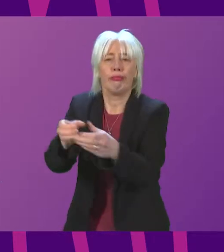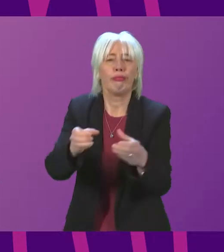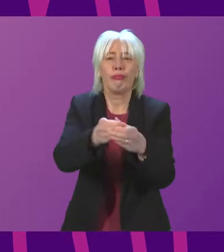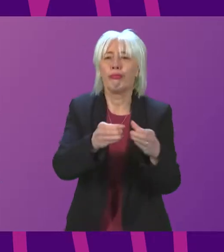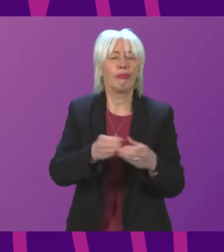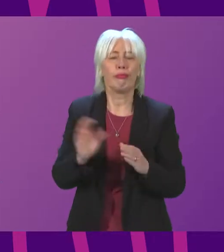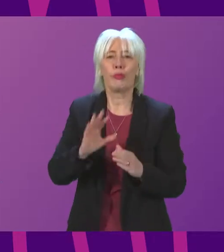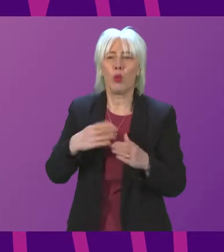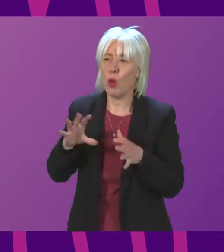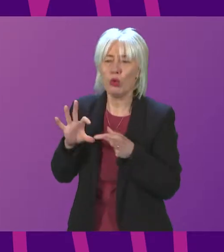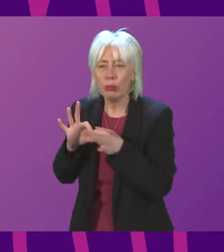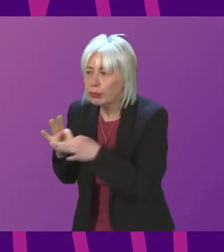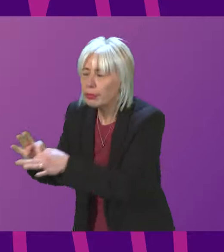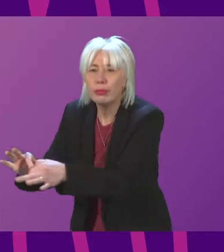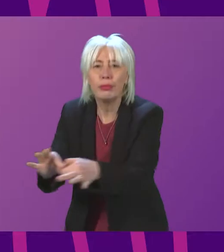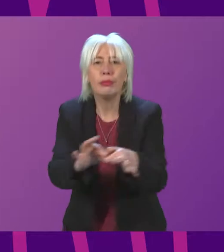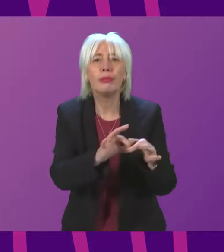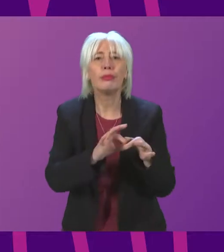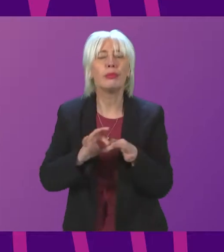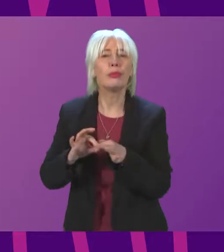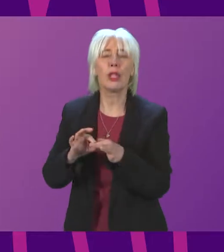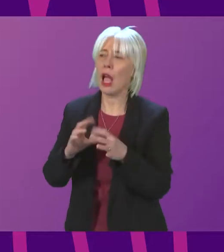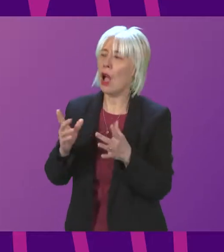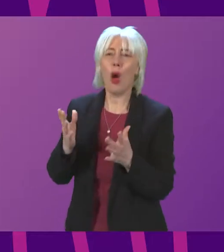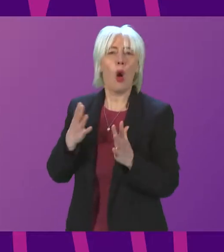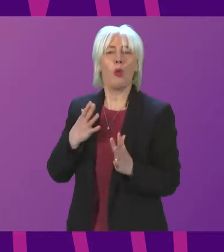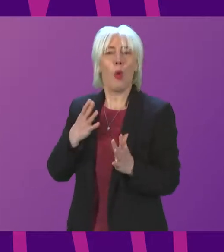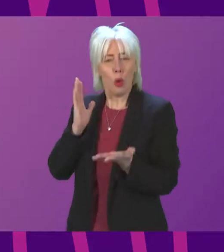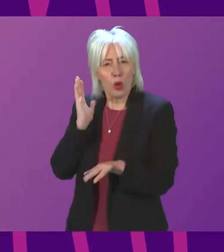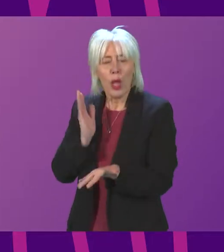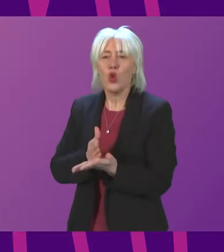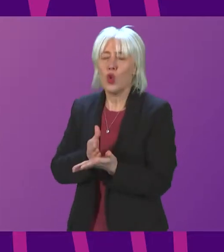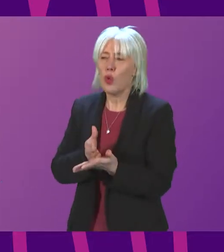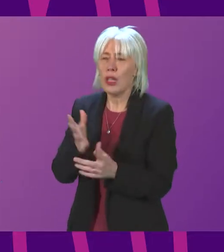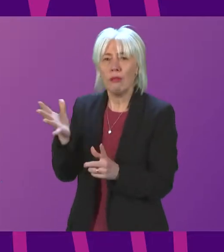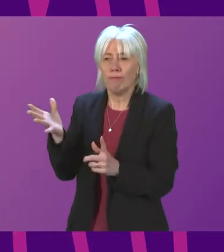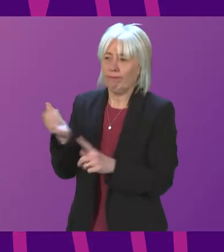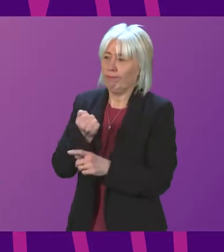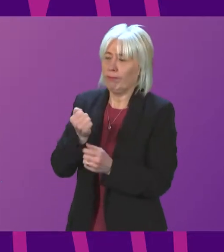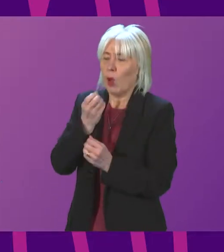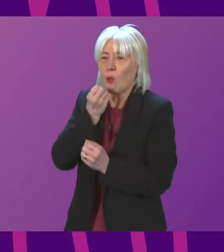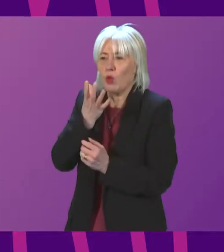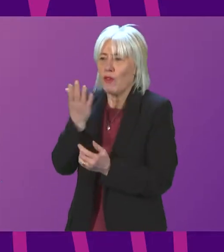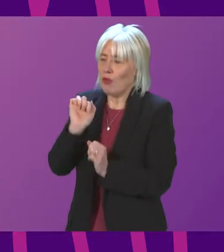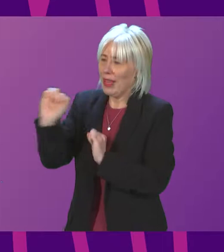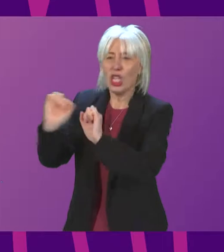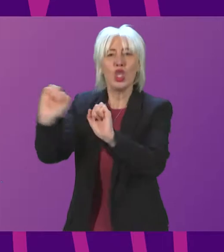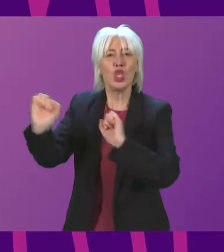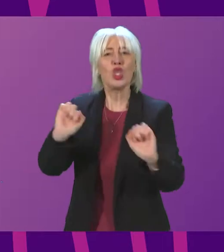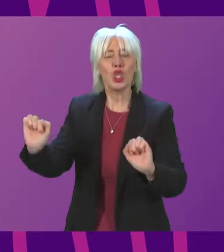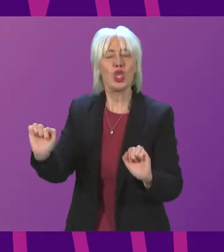by side without discovering the beauty that others can add to our society. Each emerging community,